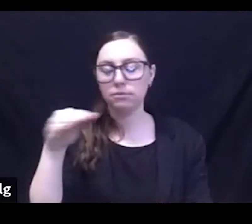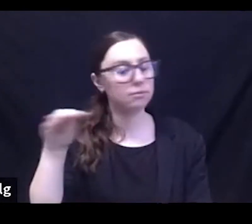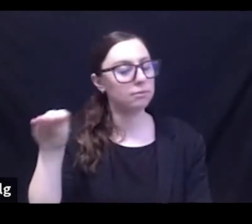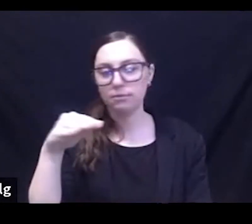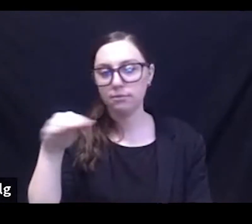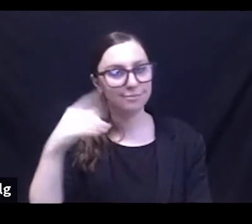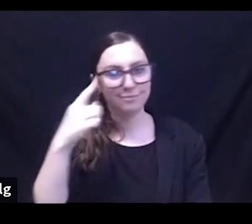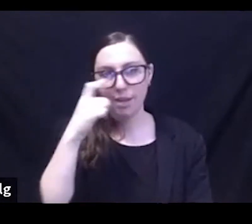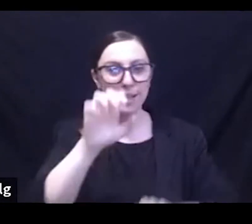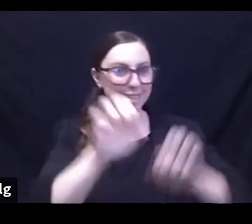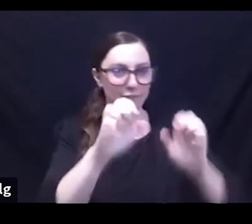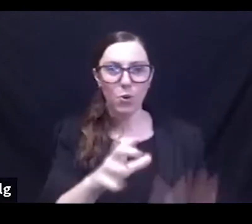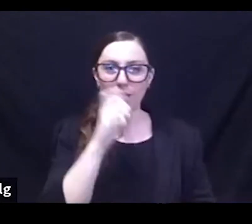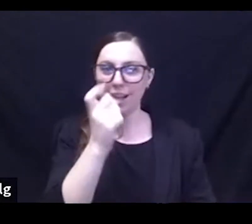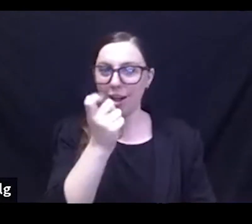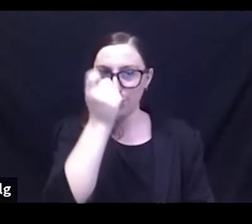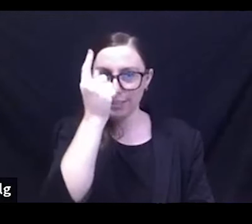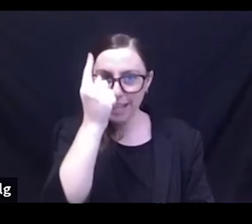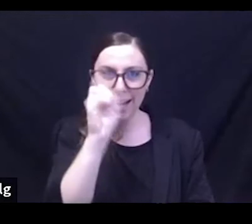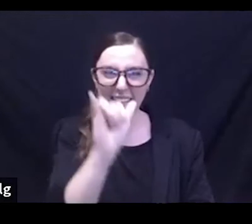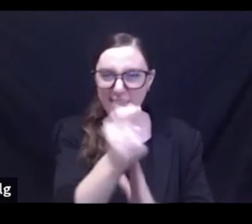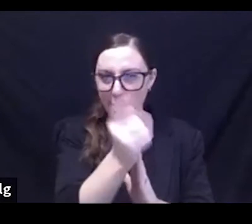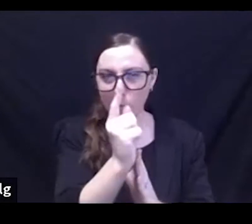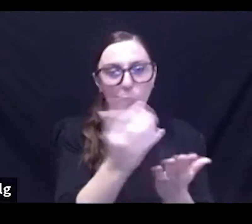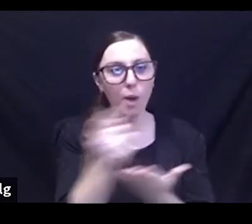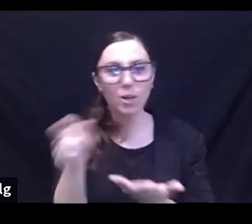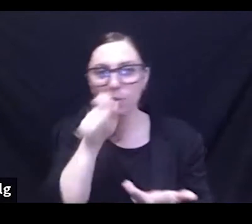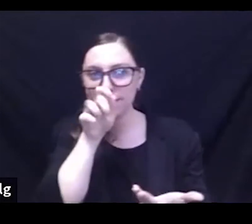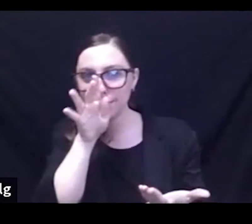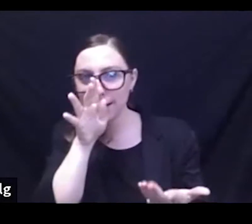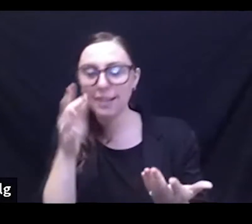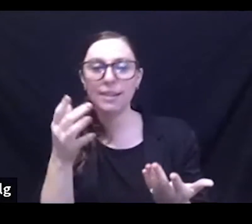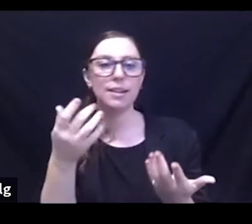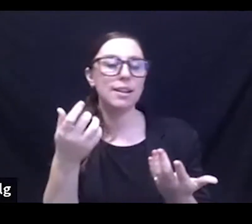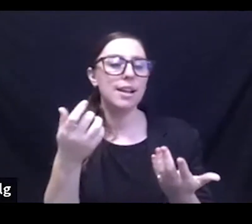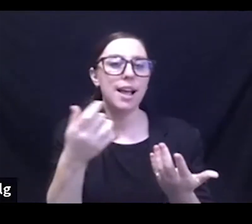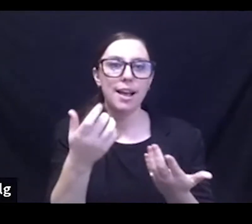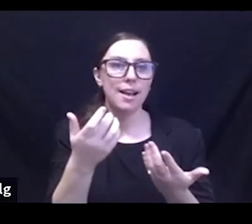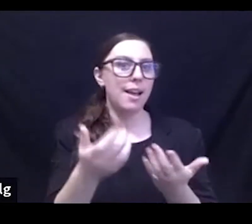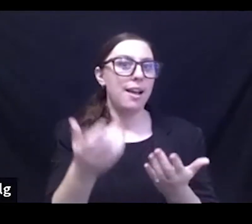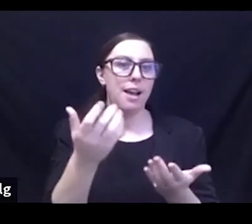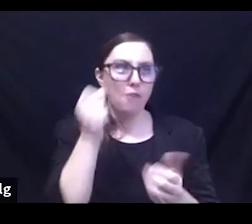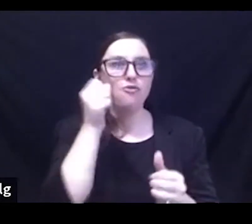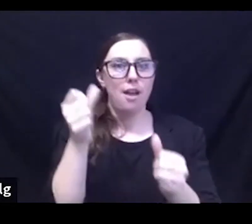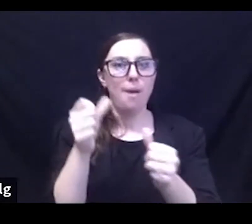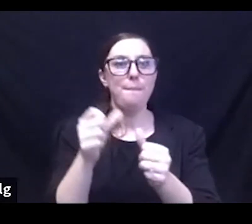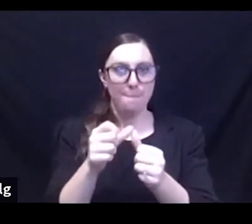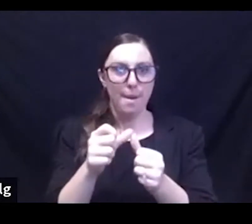understanding in a moment what Michael was saying. Even a court officer, I recall, watching very